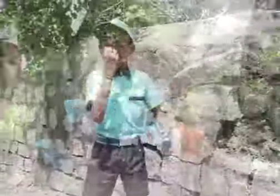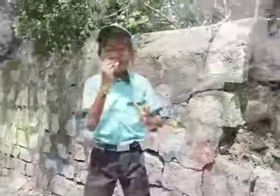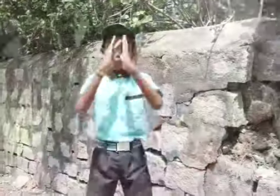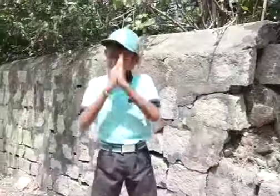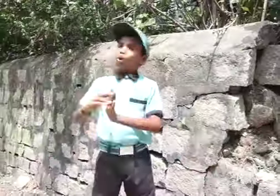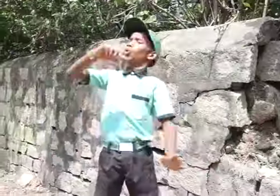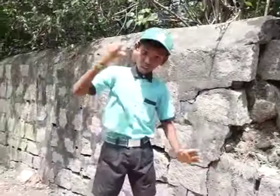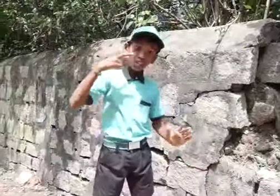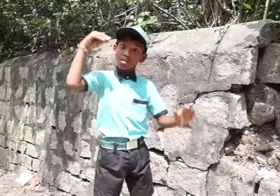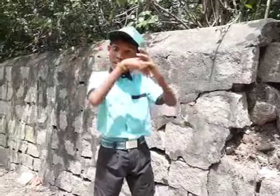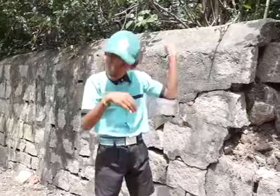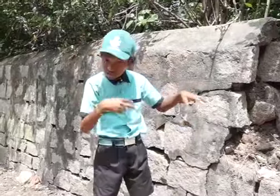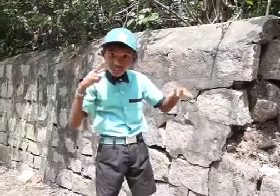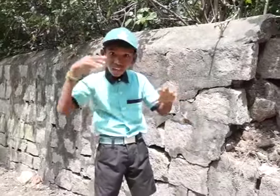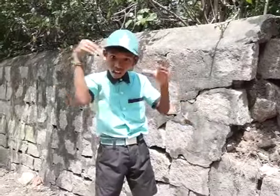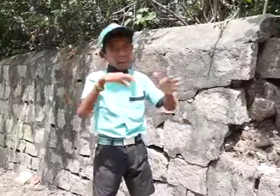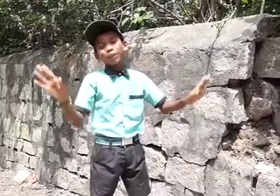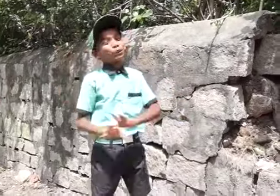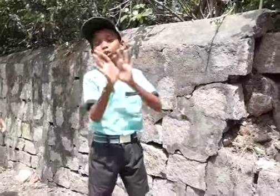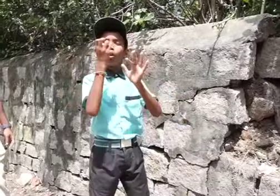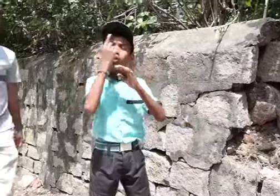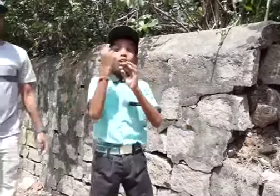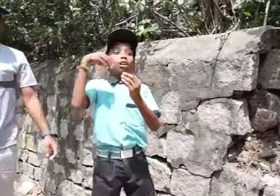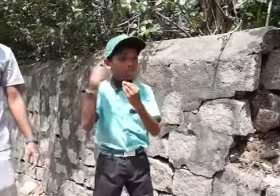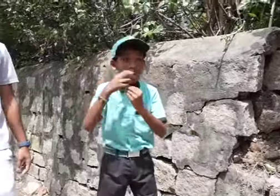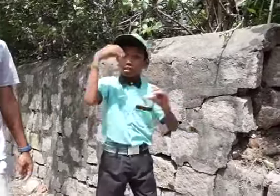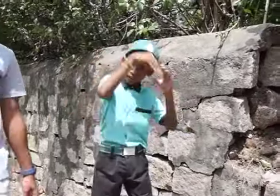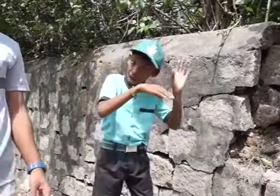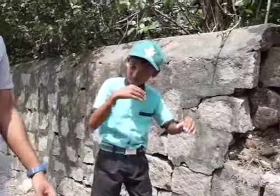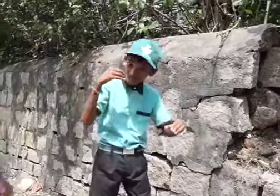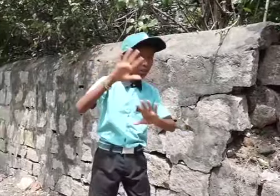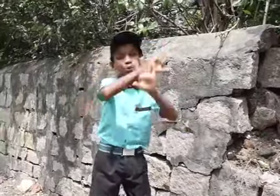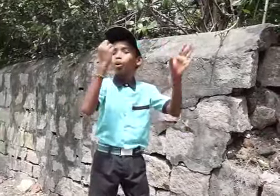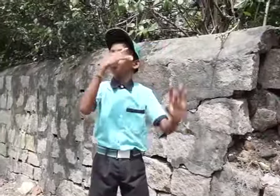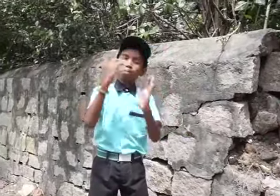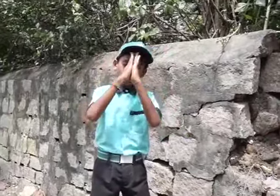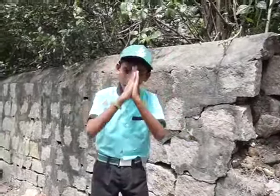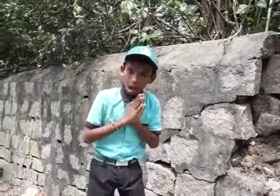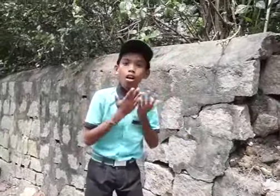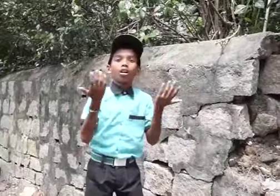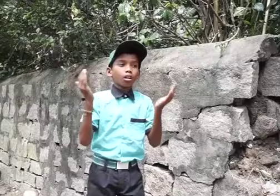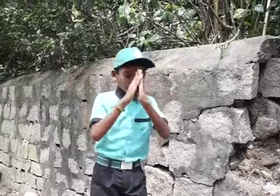about the natural the children are very interested to learn from him